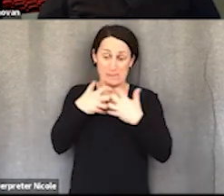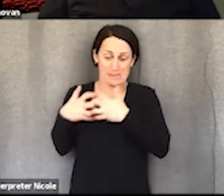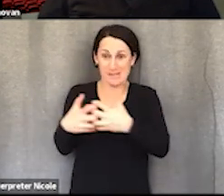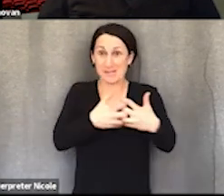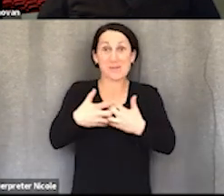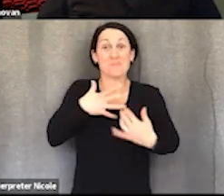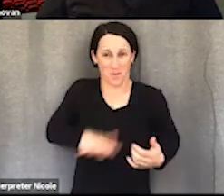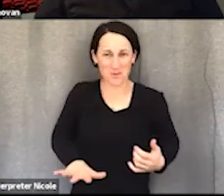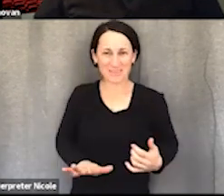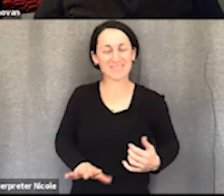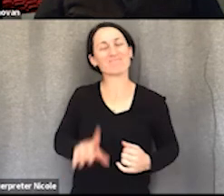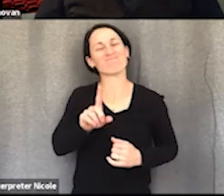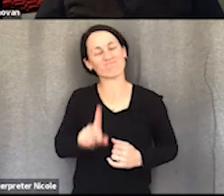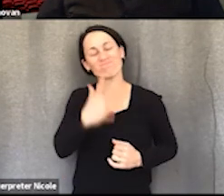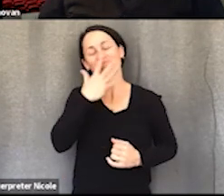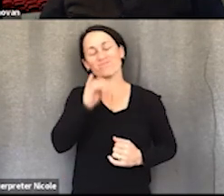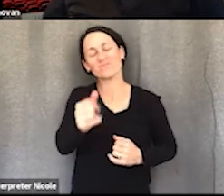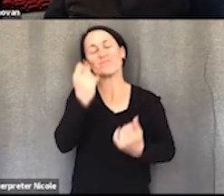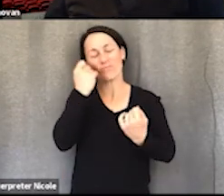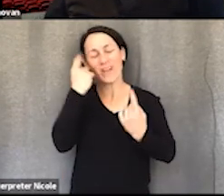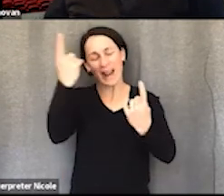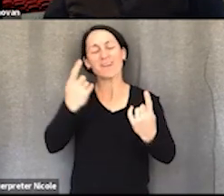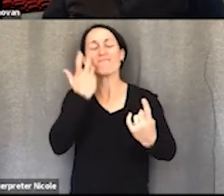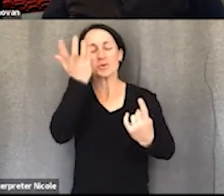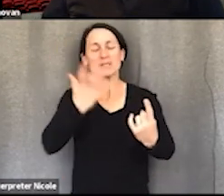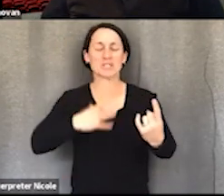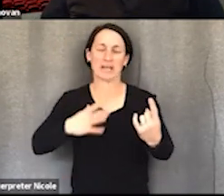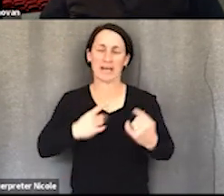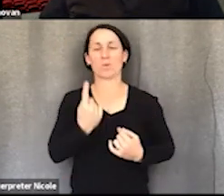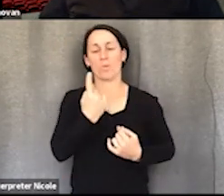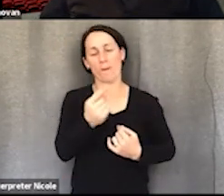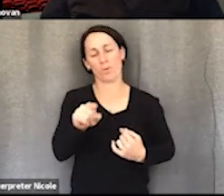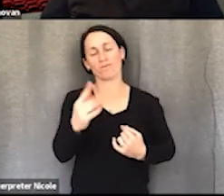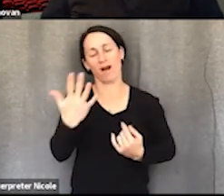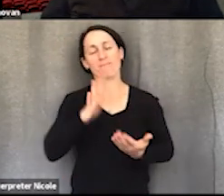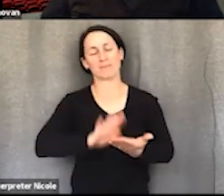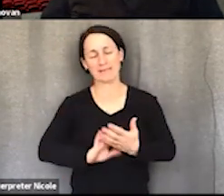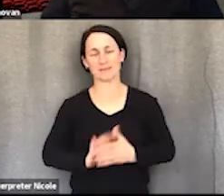distancing to remain in place for now. So, for instance, one person said, "An a theatre maker, I completely